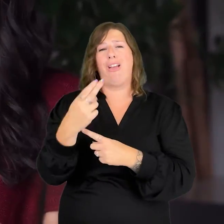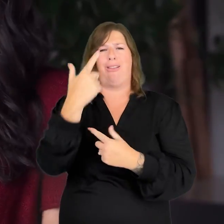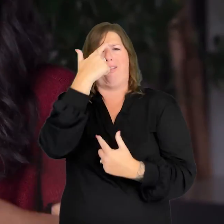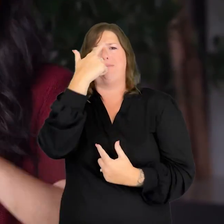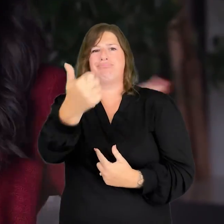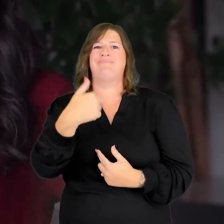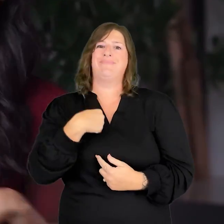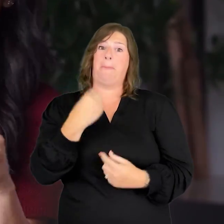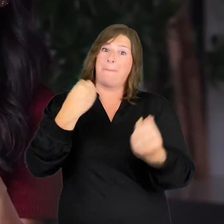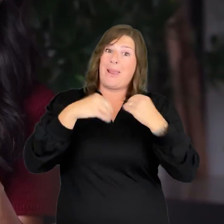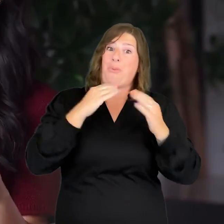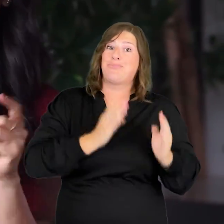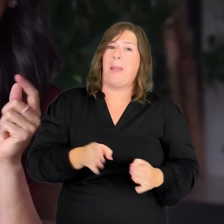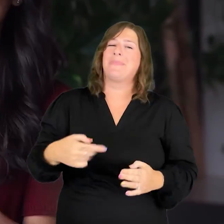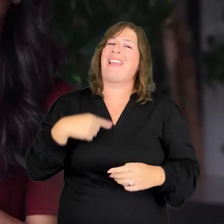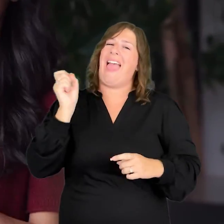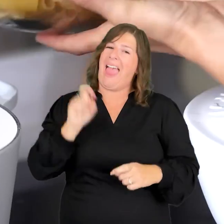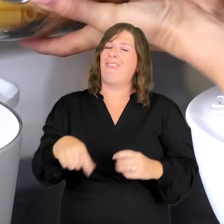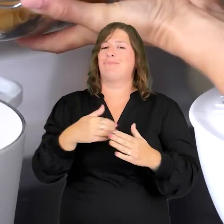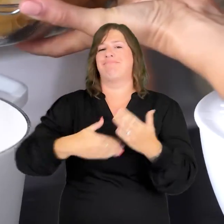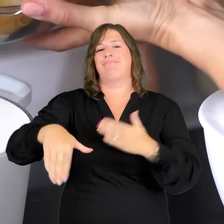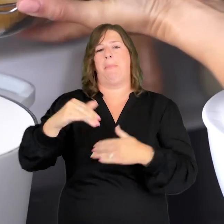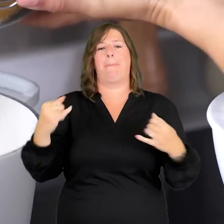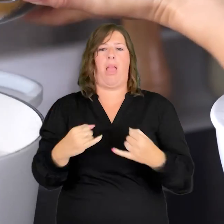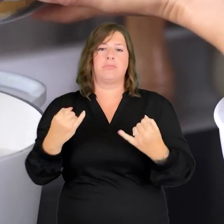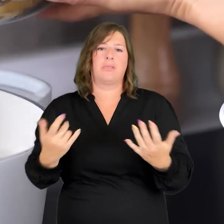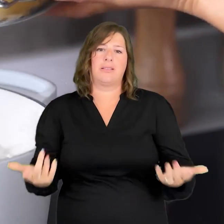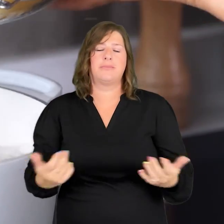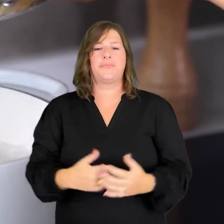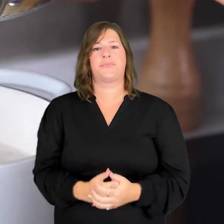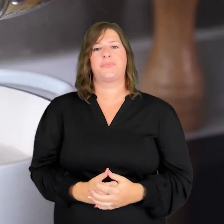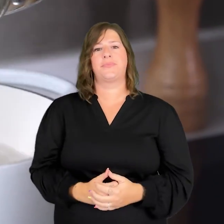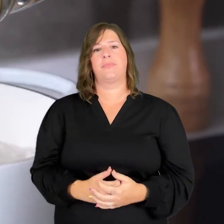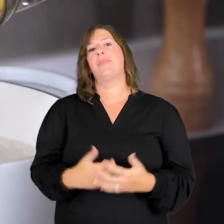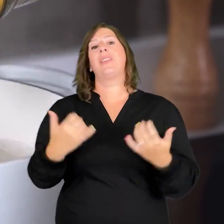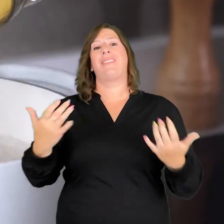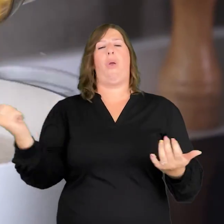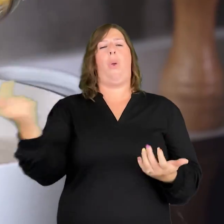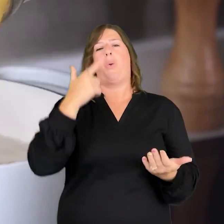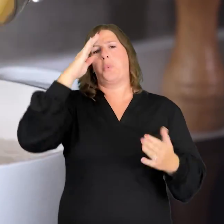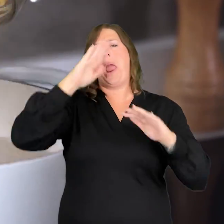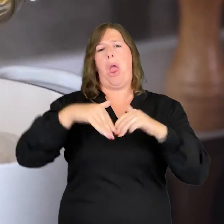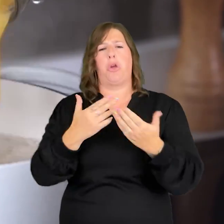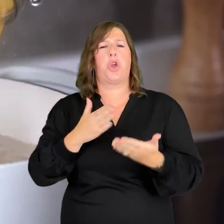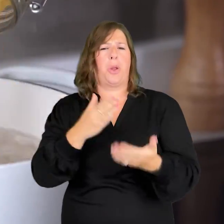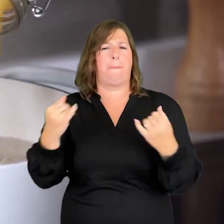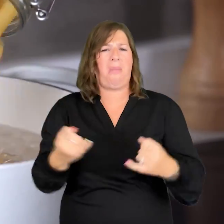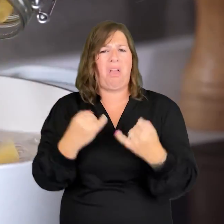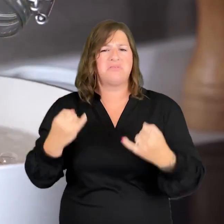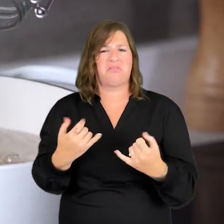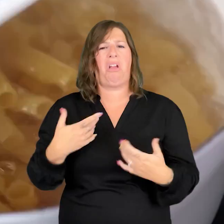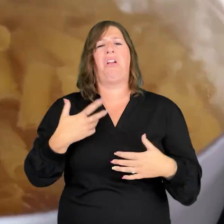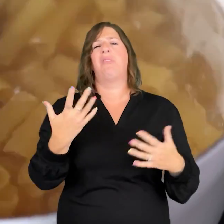But I am meal prepping, so I'm going to be also meal prepping the pasta. So we all know how to cook pasta. We're just going to cook it until it's al dente